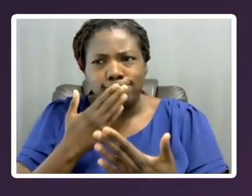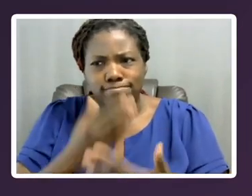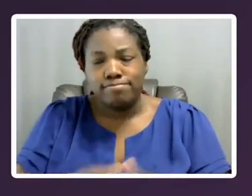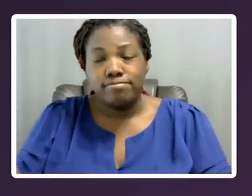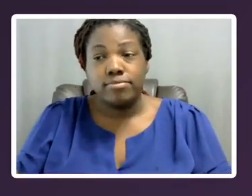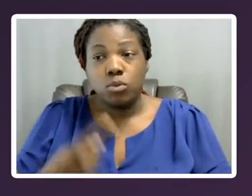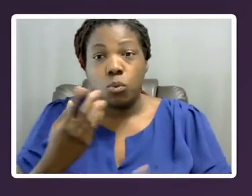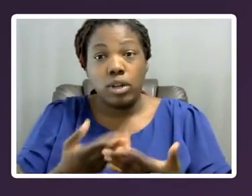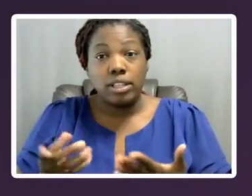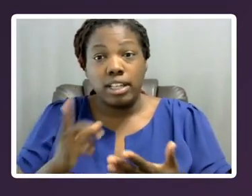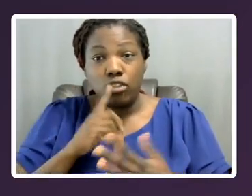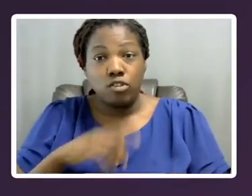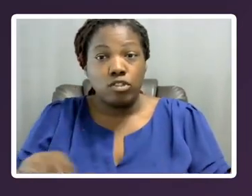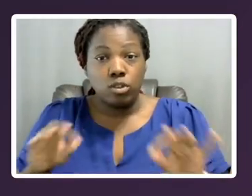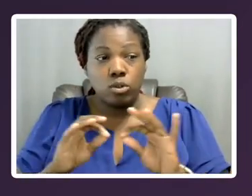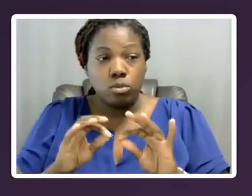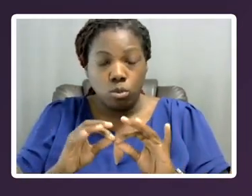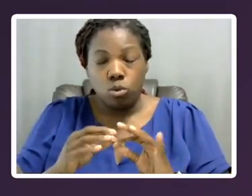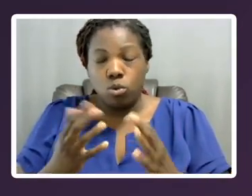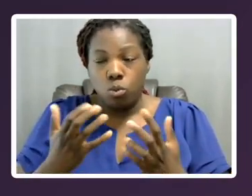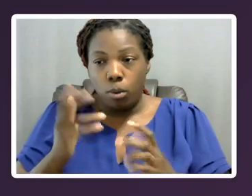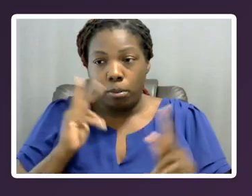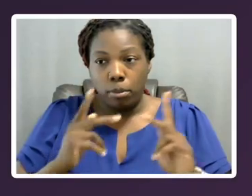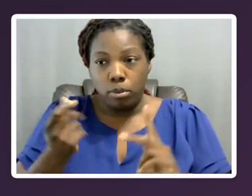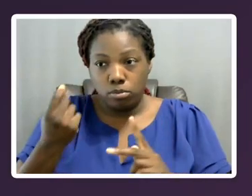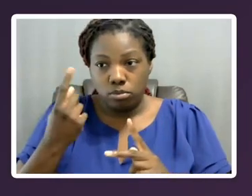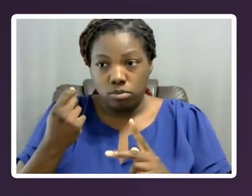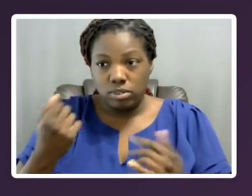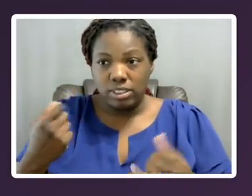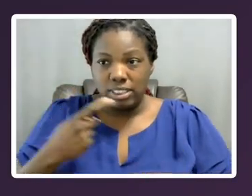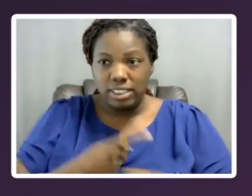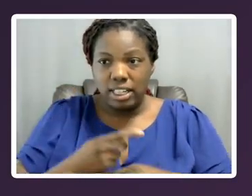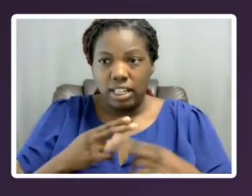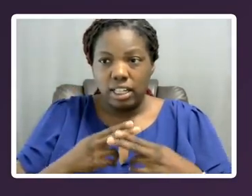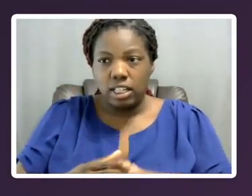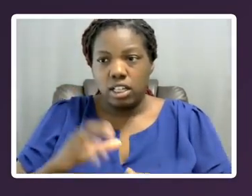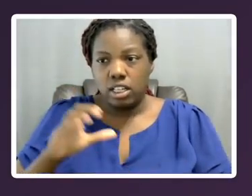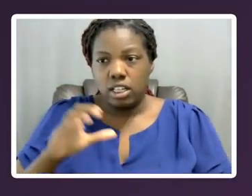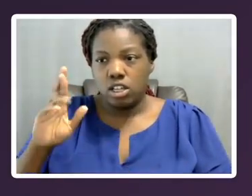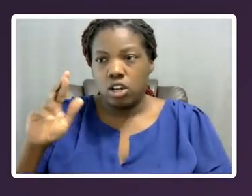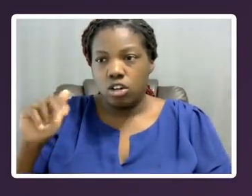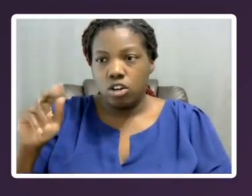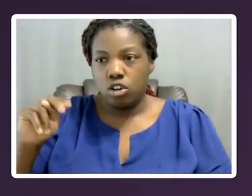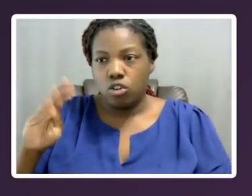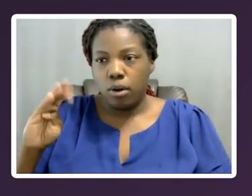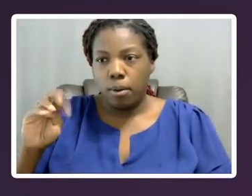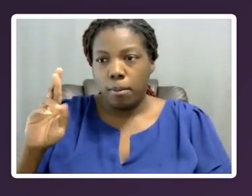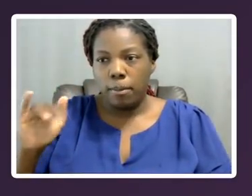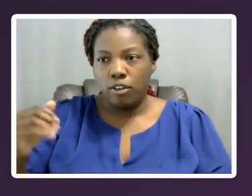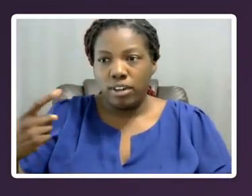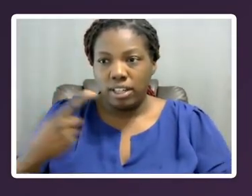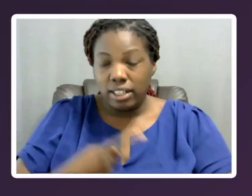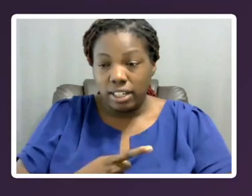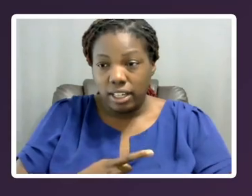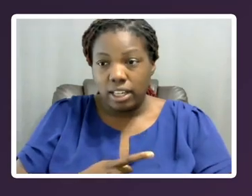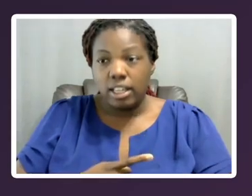understand is that today it's called Cranberry Day. From what I heard from my elders and the